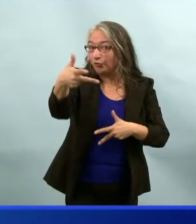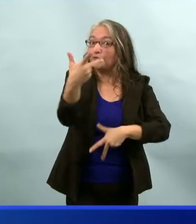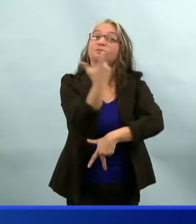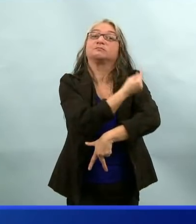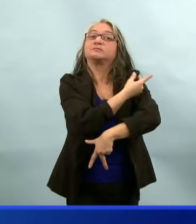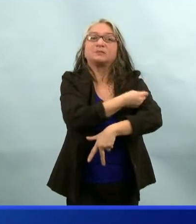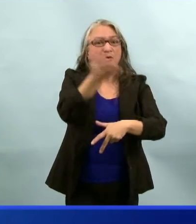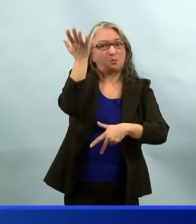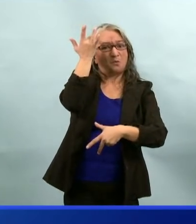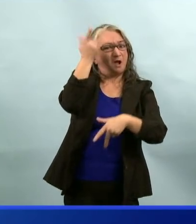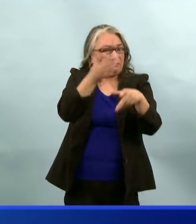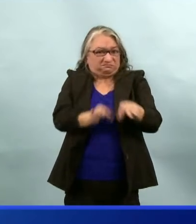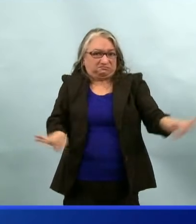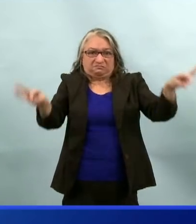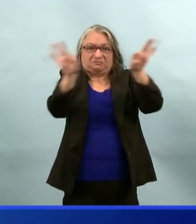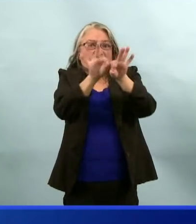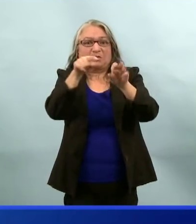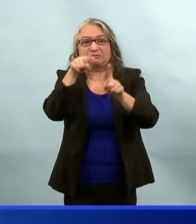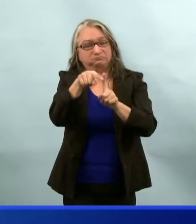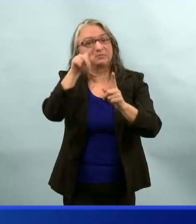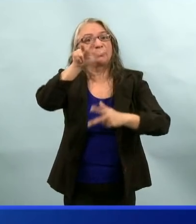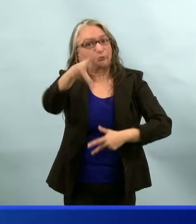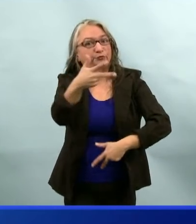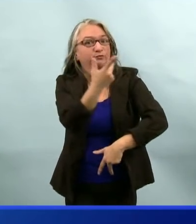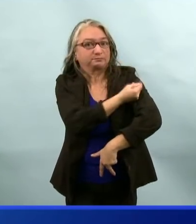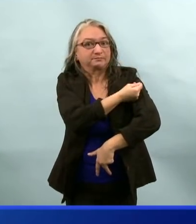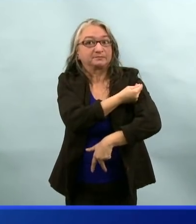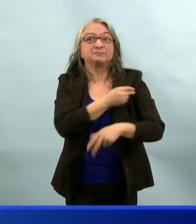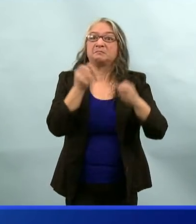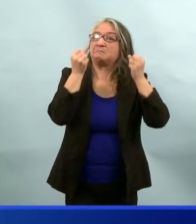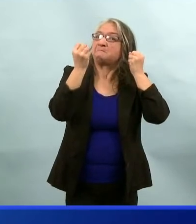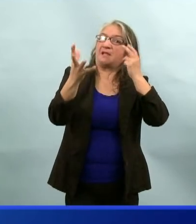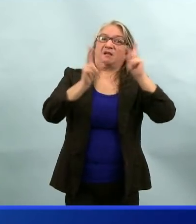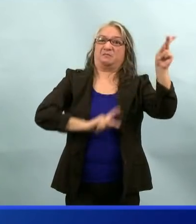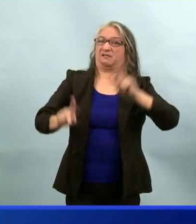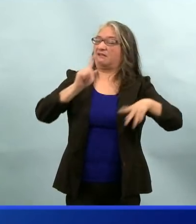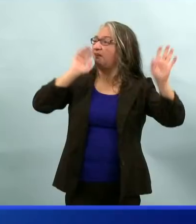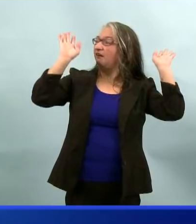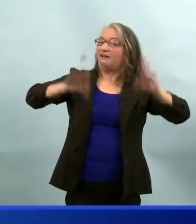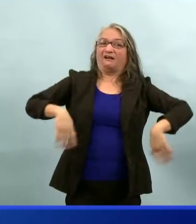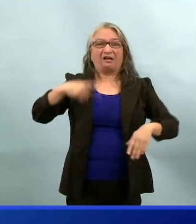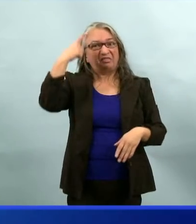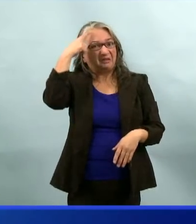people often ask me why is it important if i'm fully vaccinated and what does the third dose